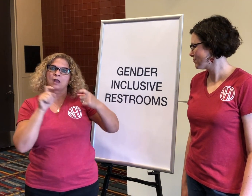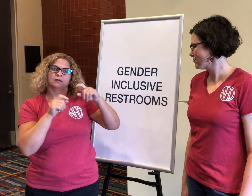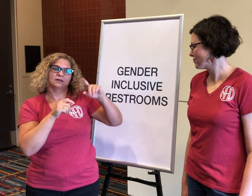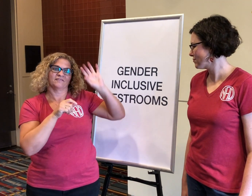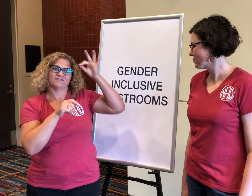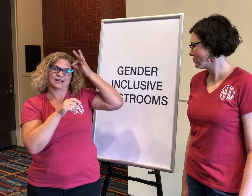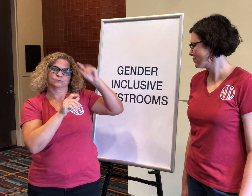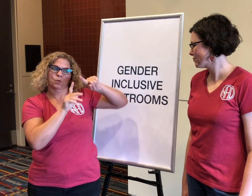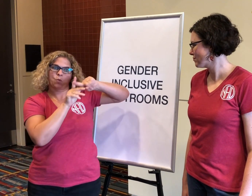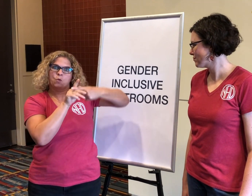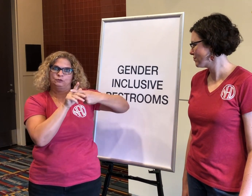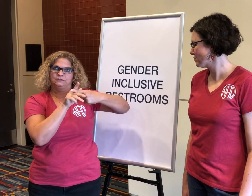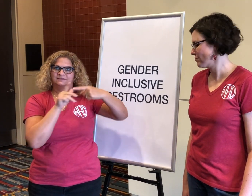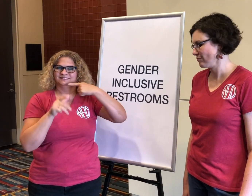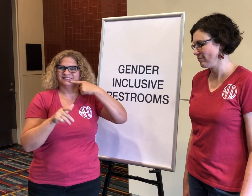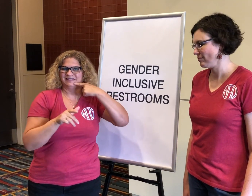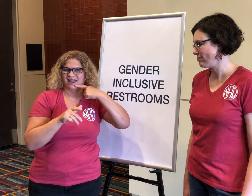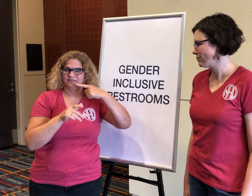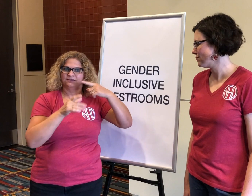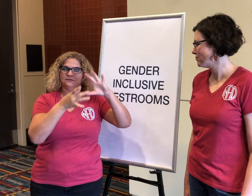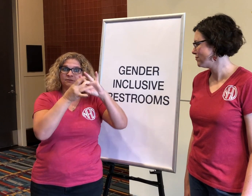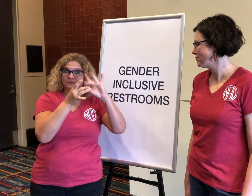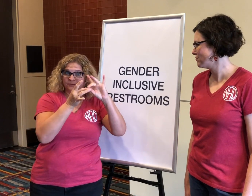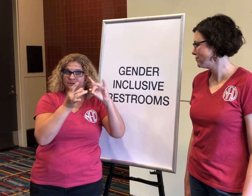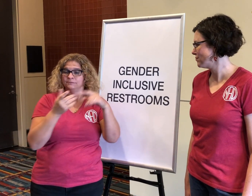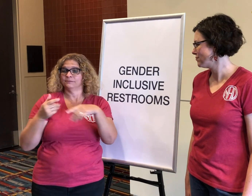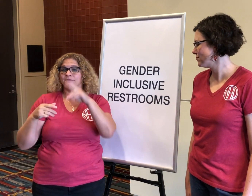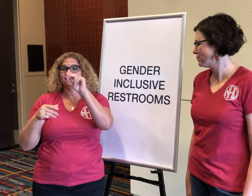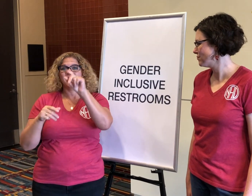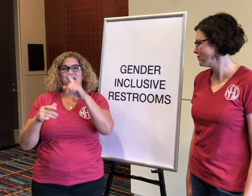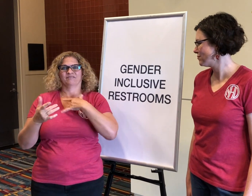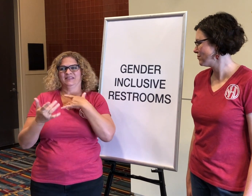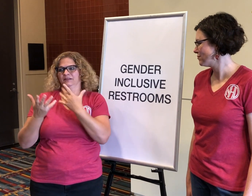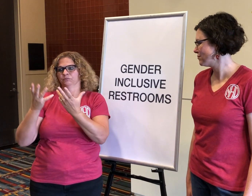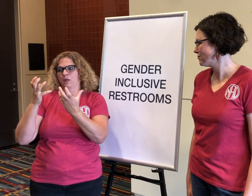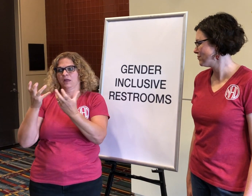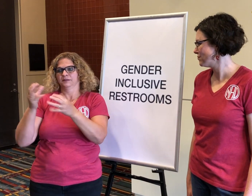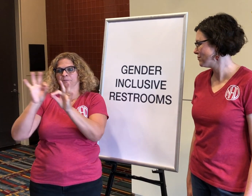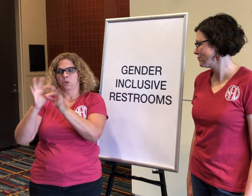continue what the government originally had said they would do.